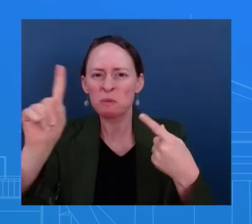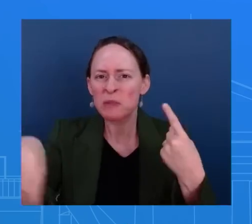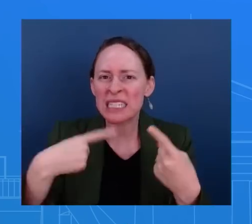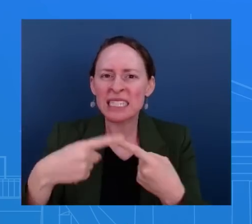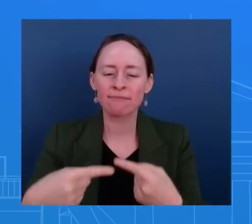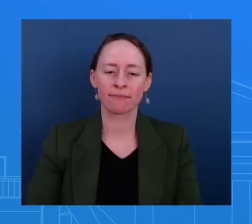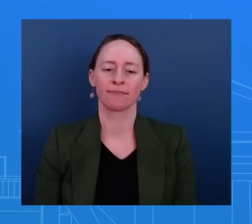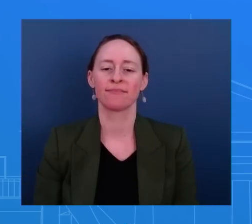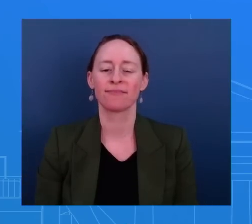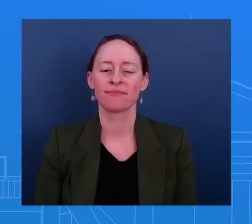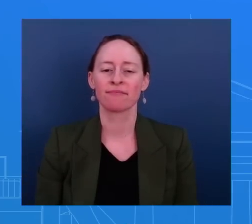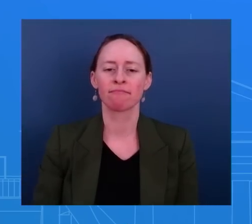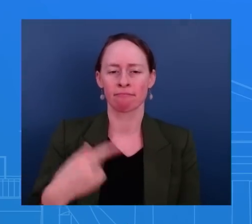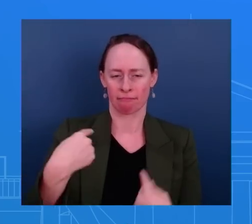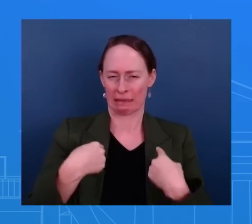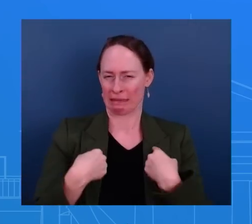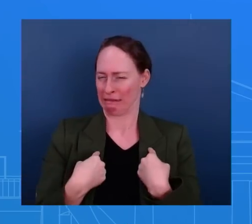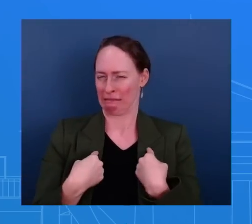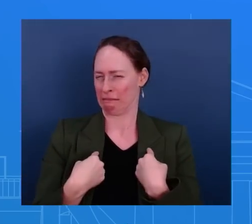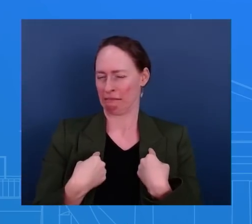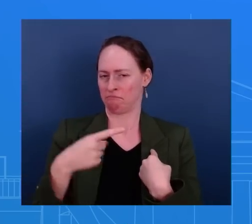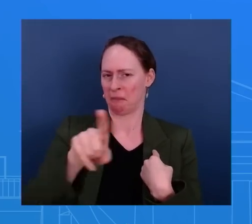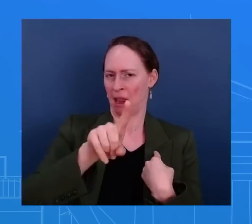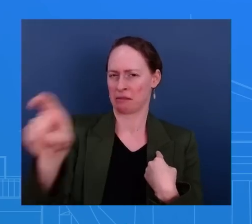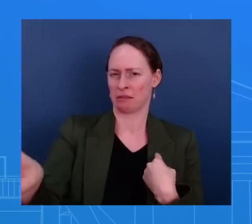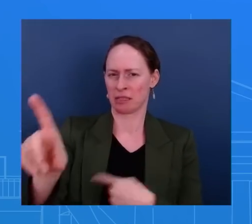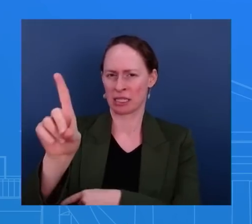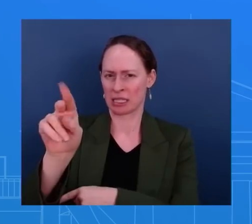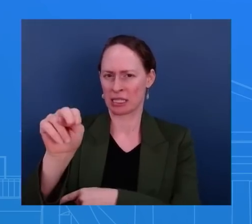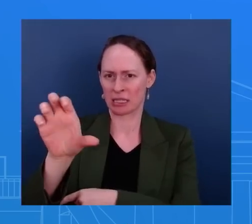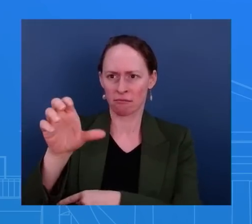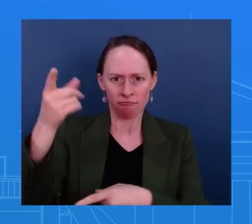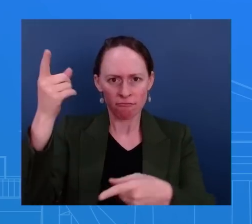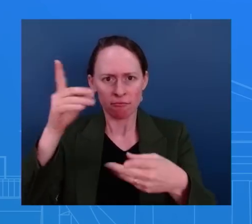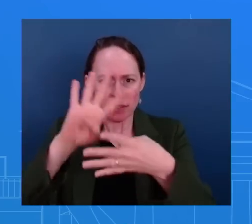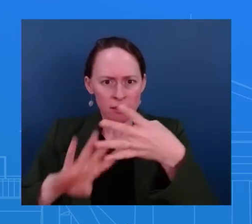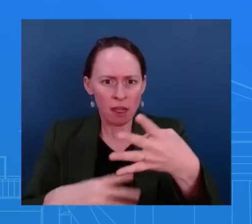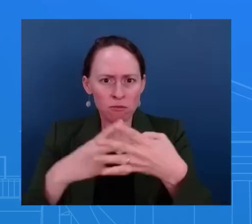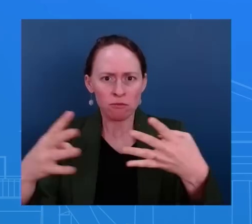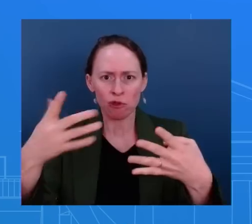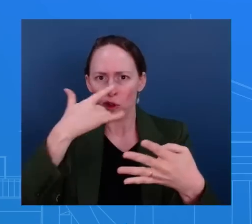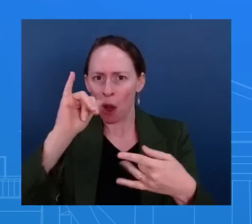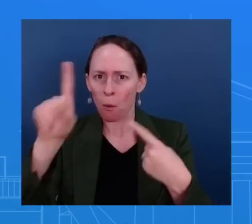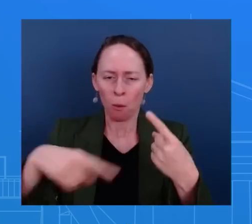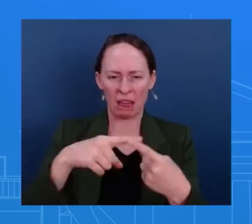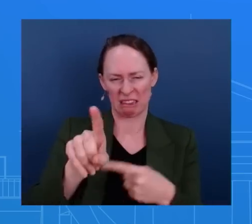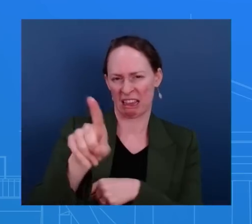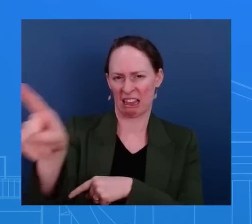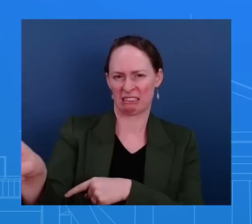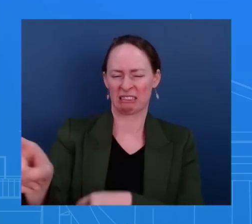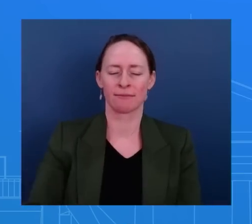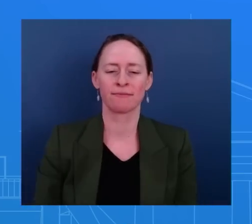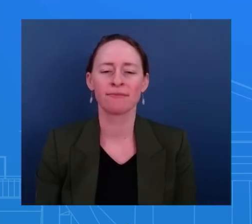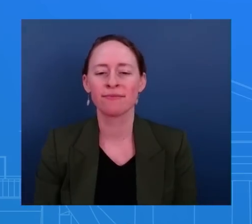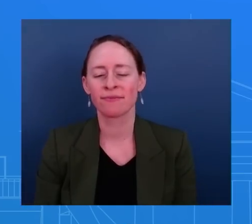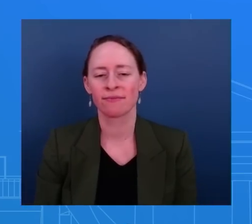I think -- I think Americans will be very excited. I think he will have his moment as well.